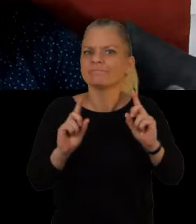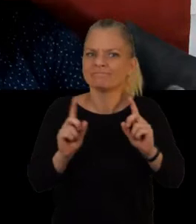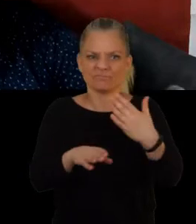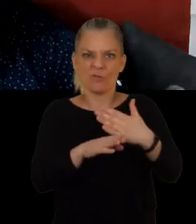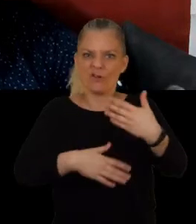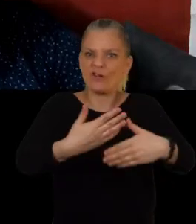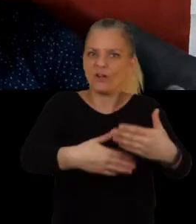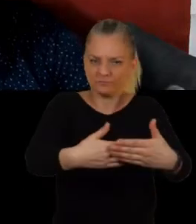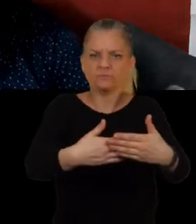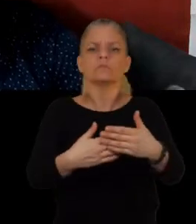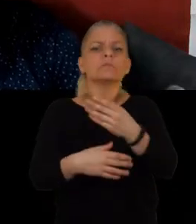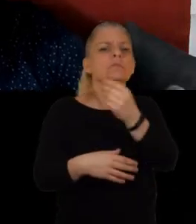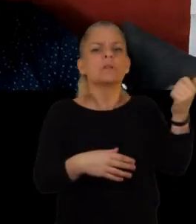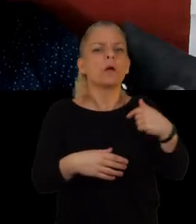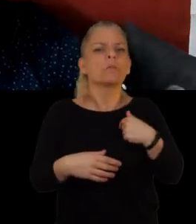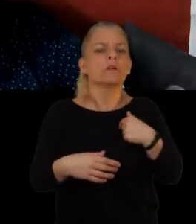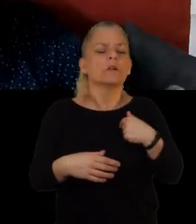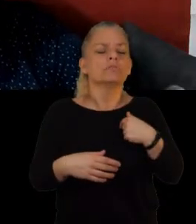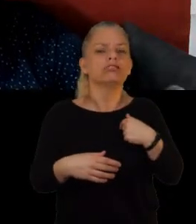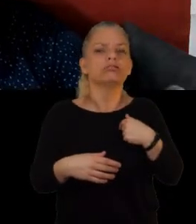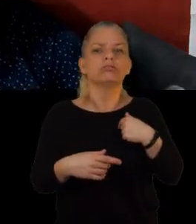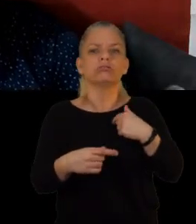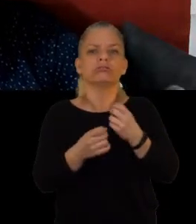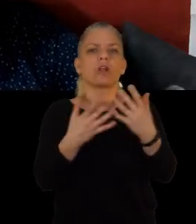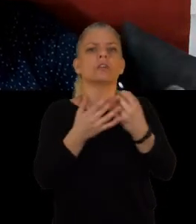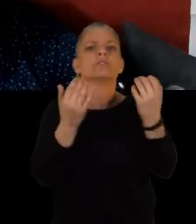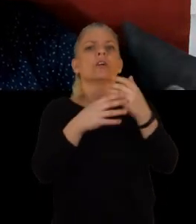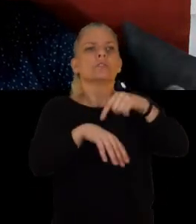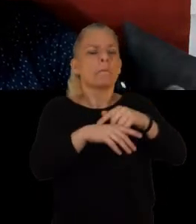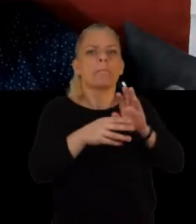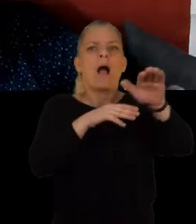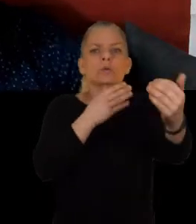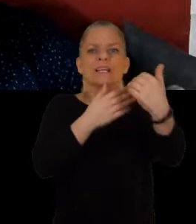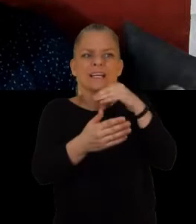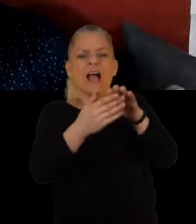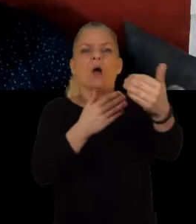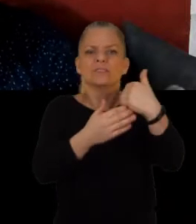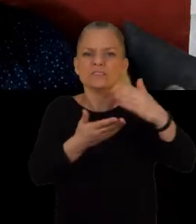that we that that we were involved in but also at some point i was spending quite a lot of time